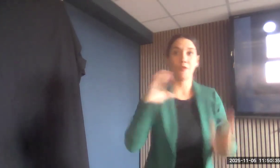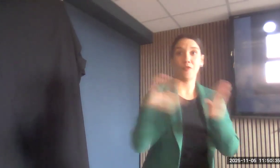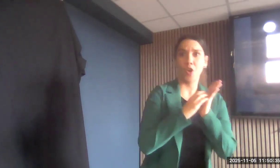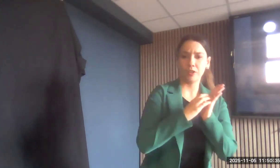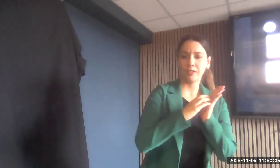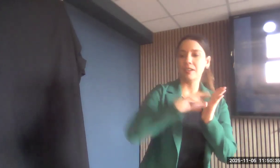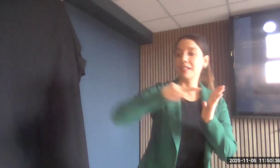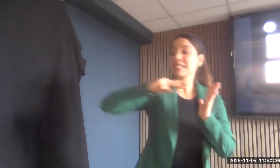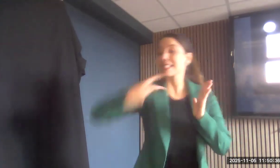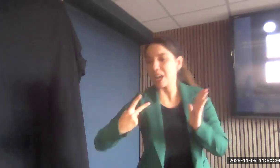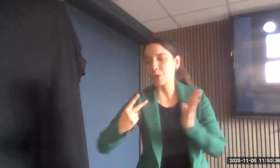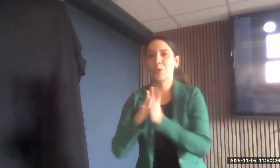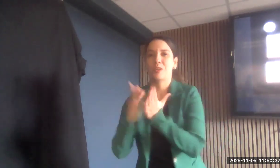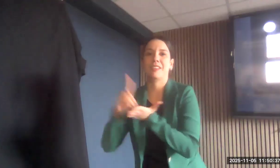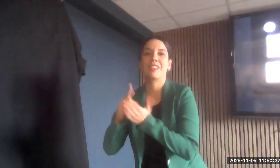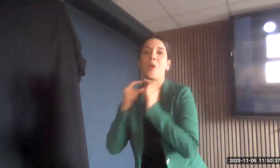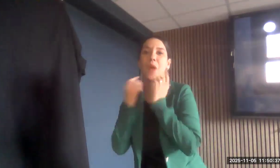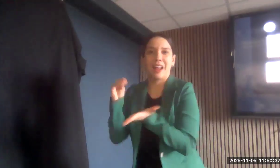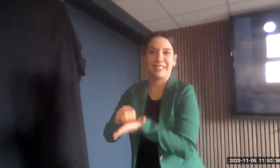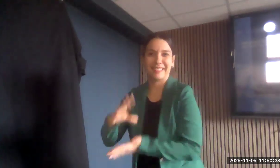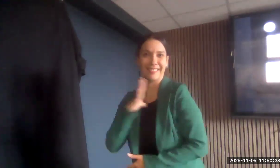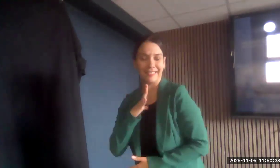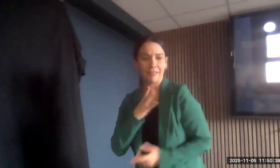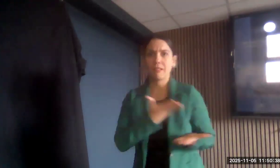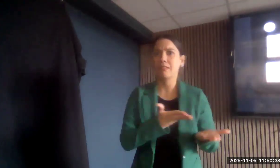We see the first recorded example of this sign